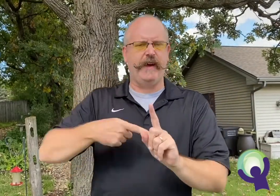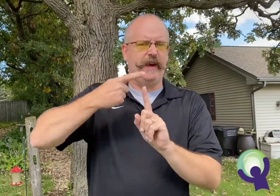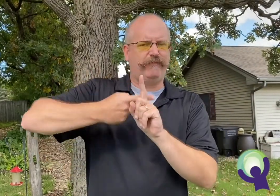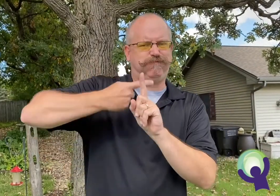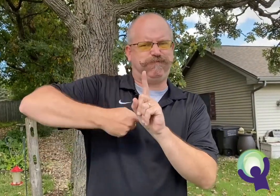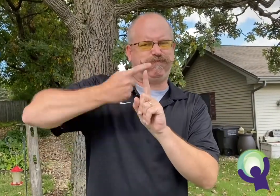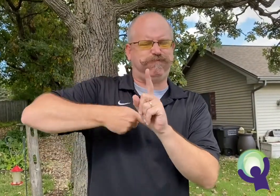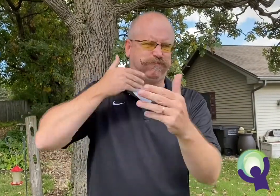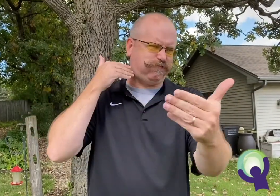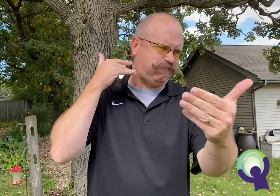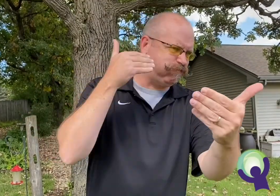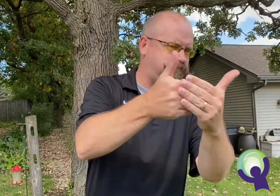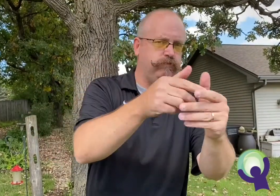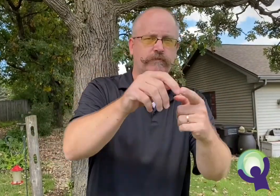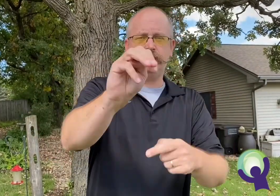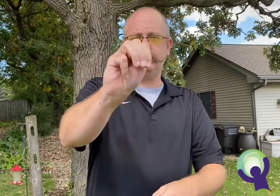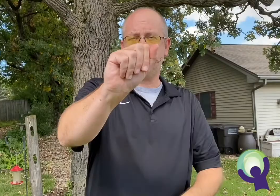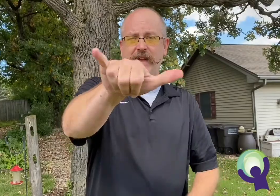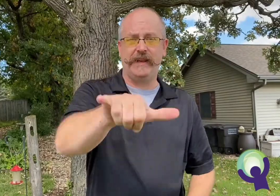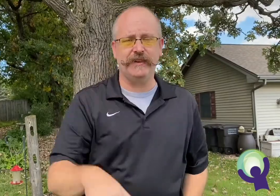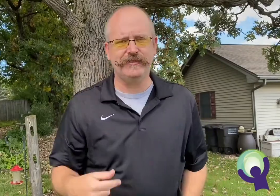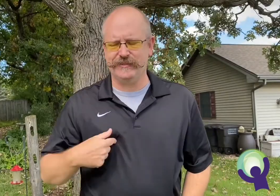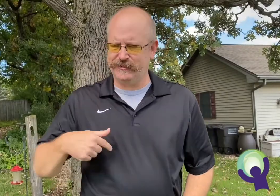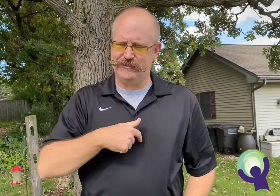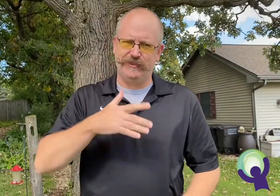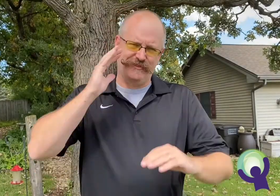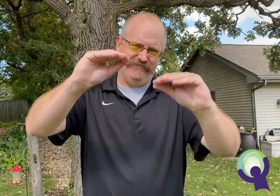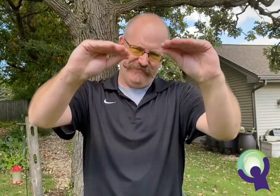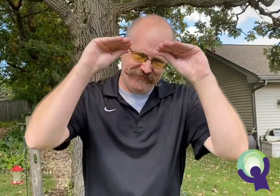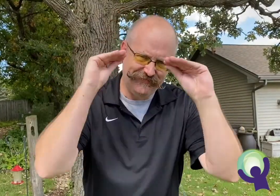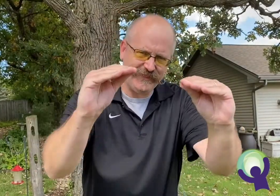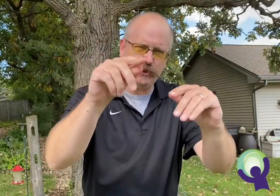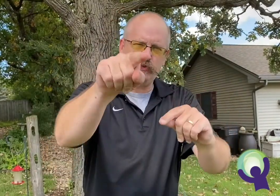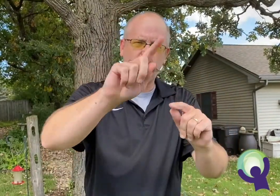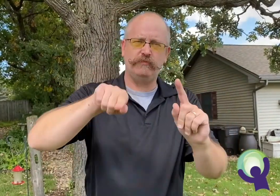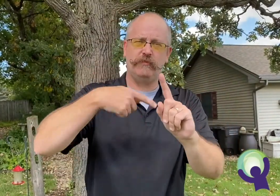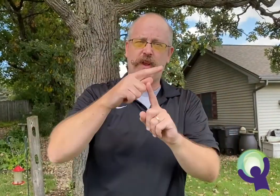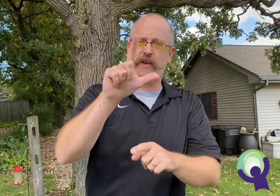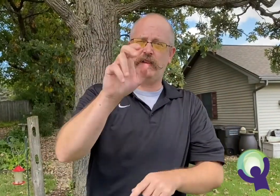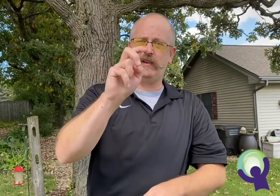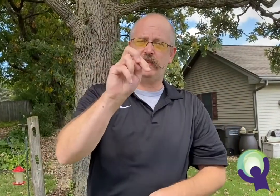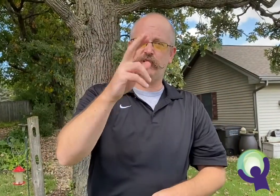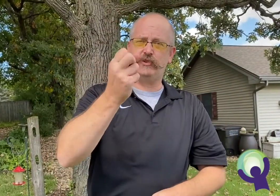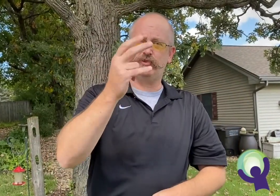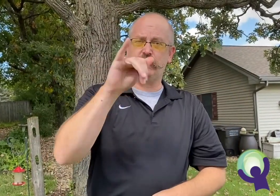meet on the third Monday of the month and these will go through the month of May, we're going